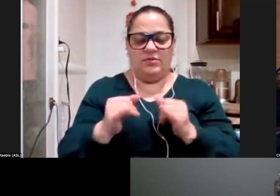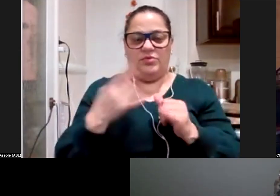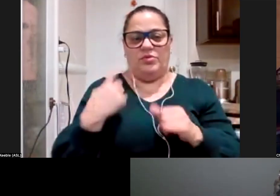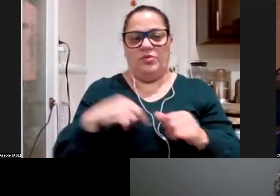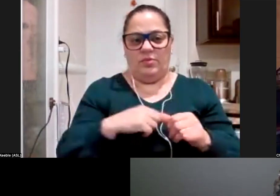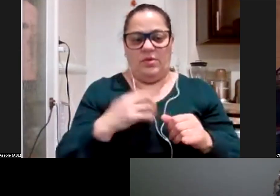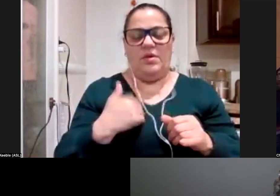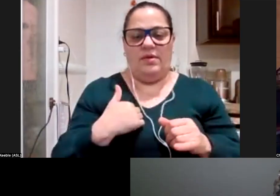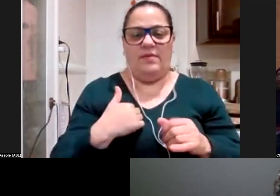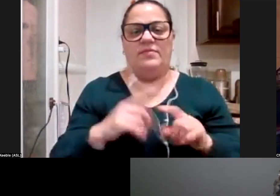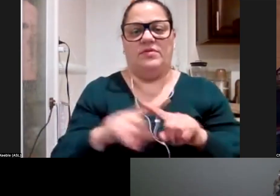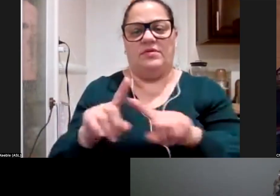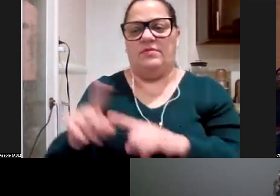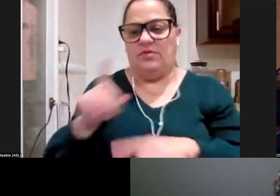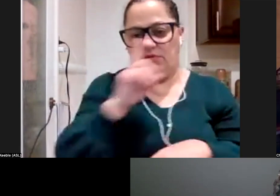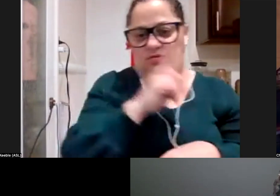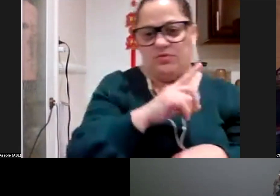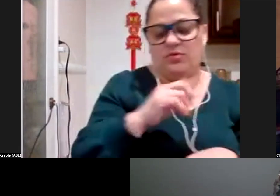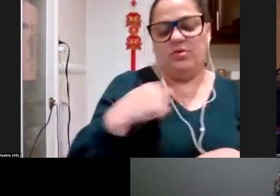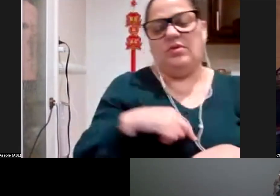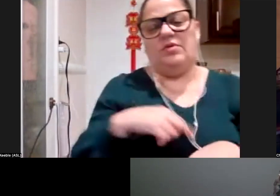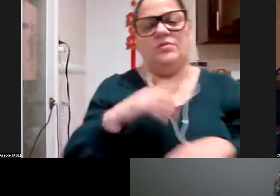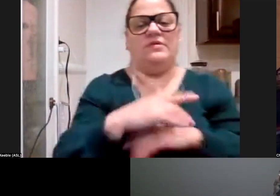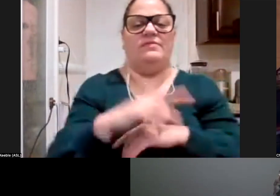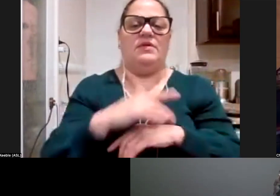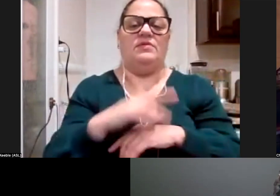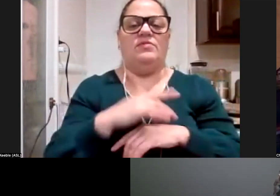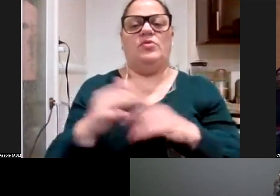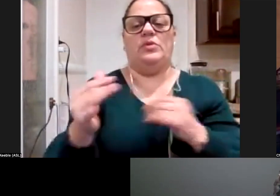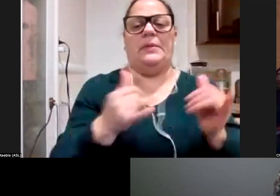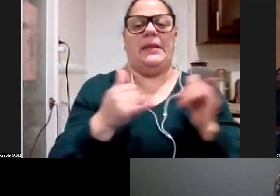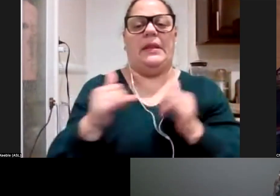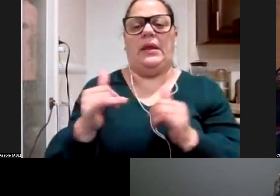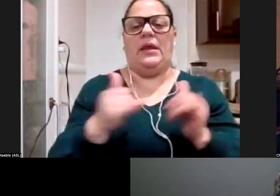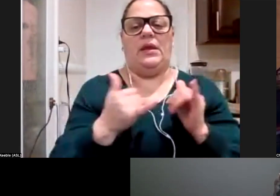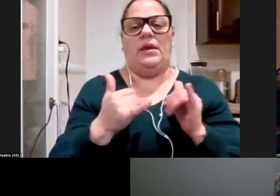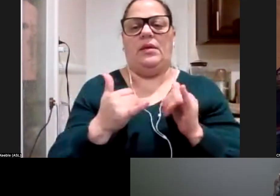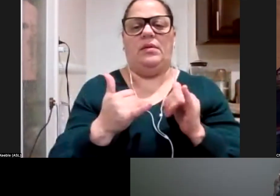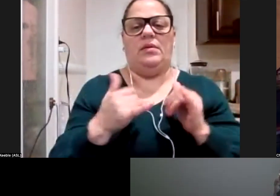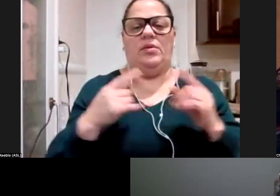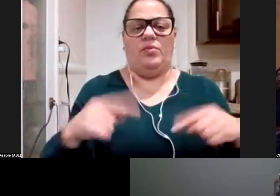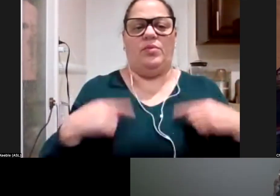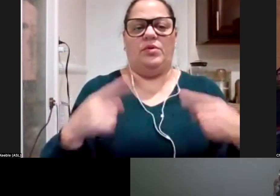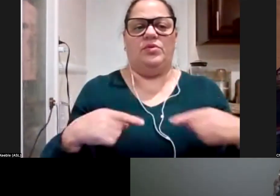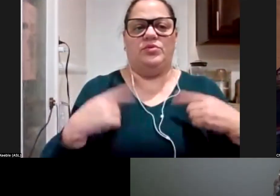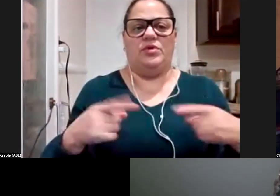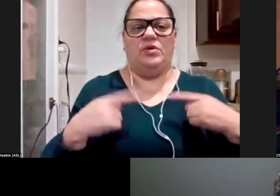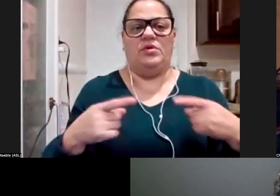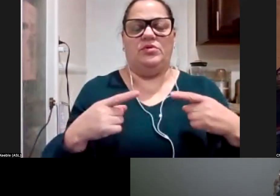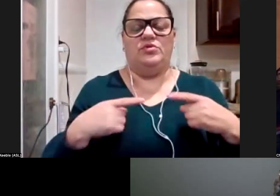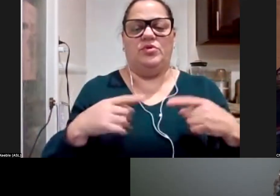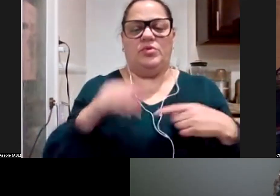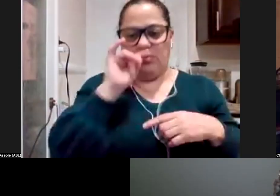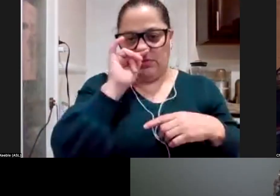of toys were available for kids to play. Um there was a a wheelchair there so kids could understand